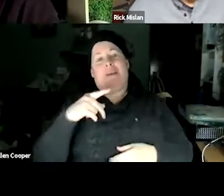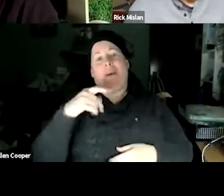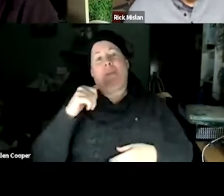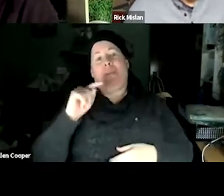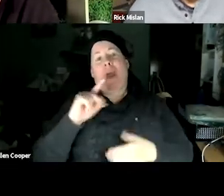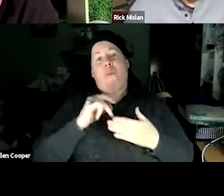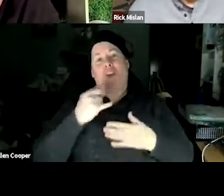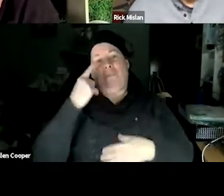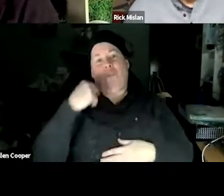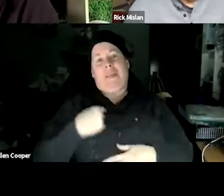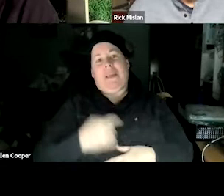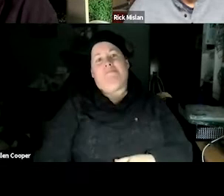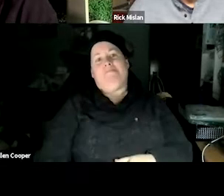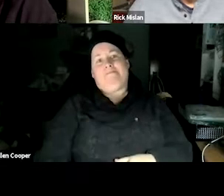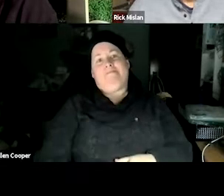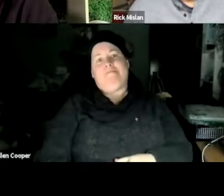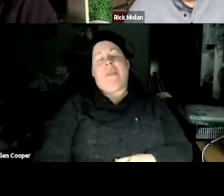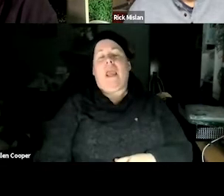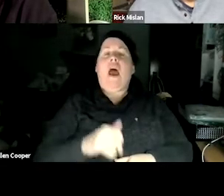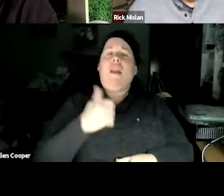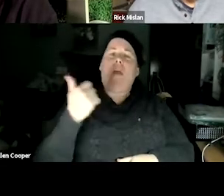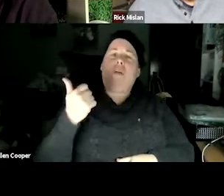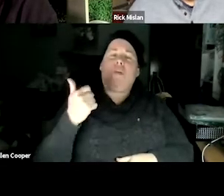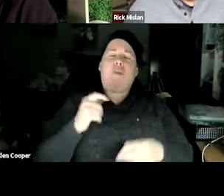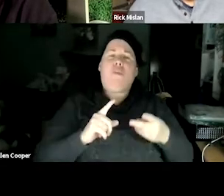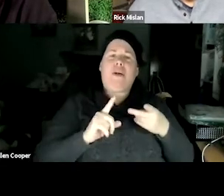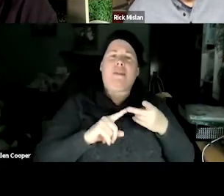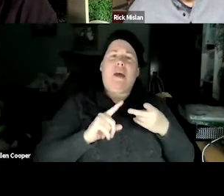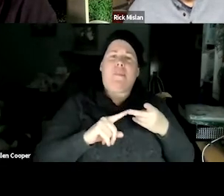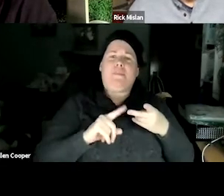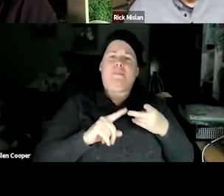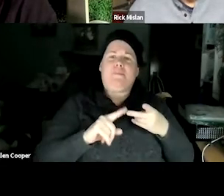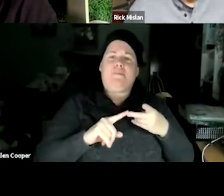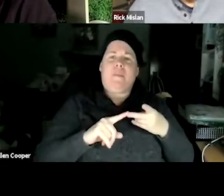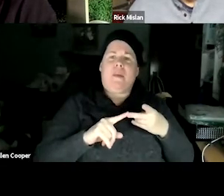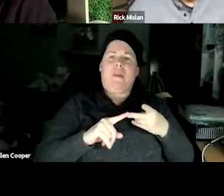CalebBarlow: You know, another one of my favorite pet projects was. And you know, I wasn't leading